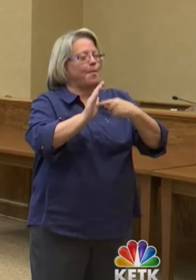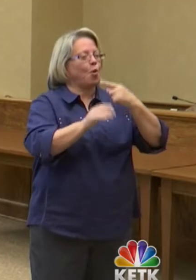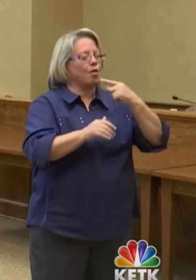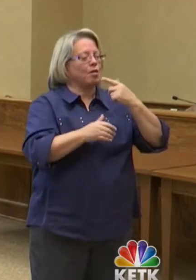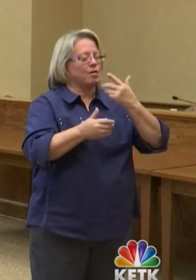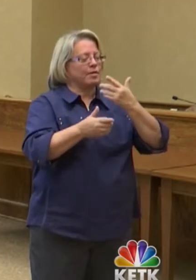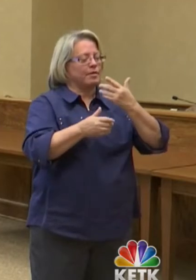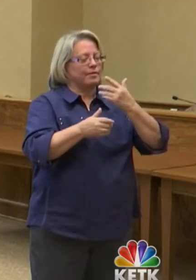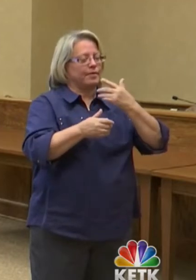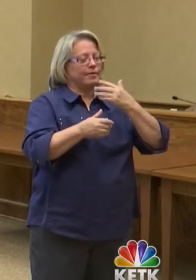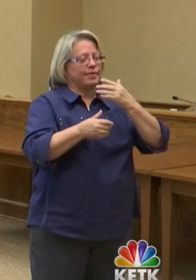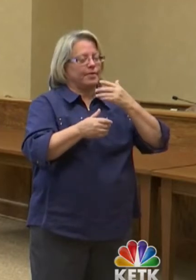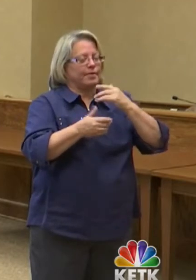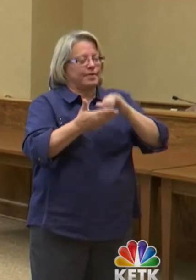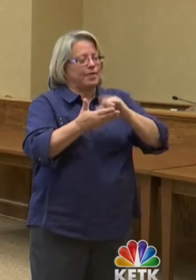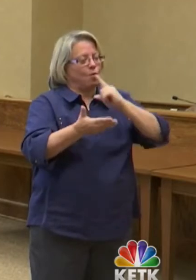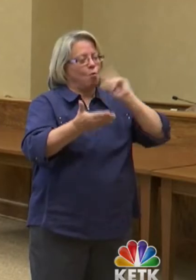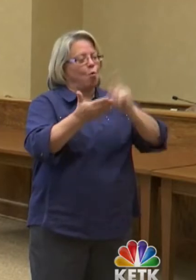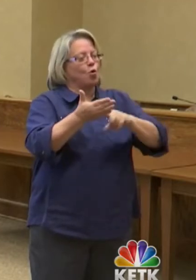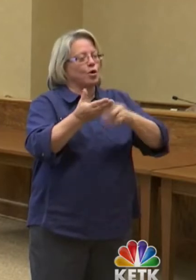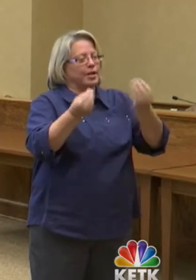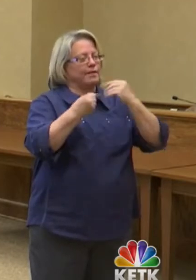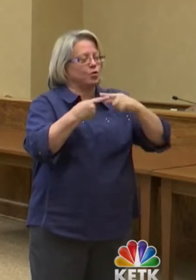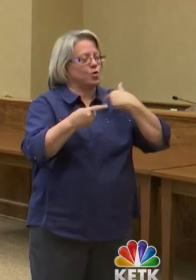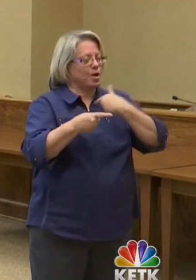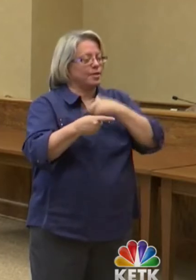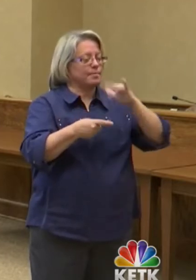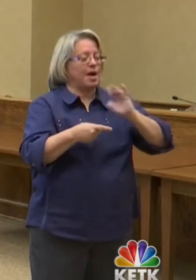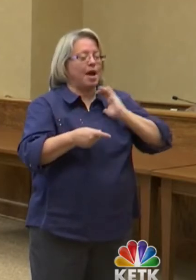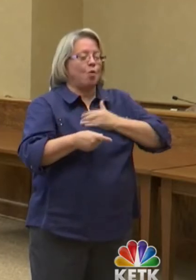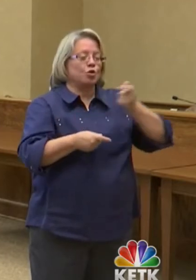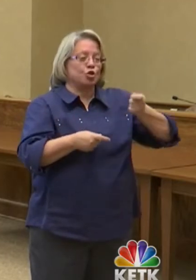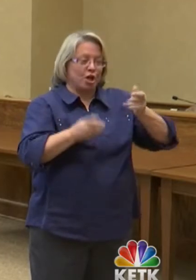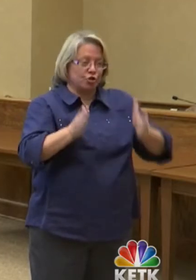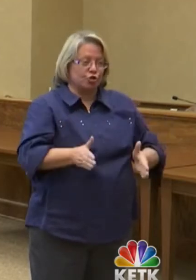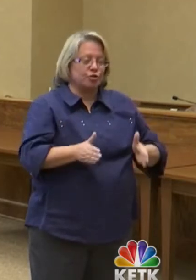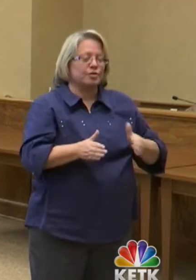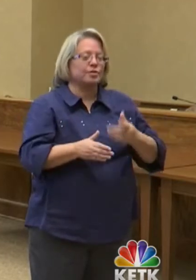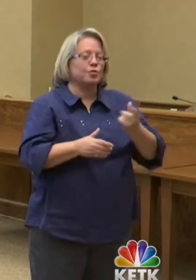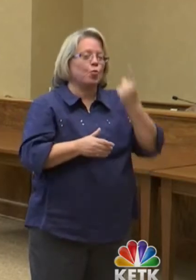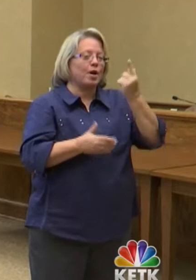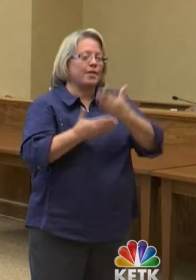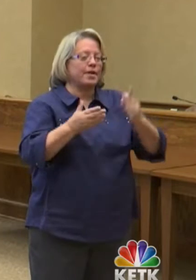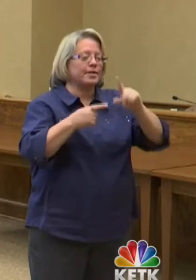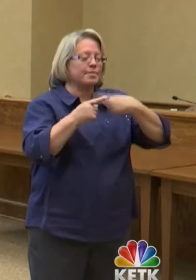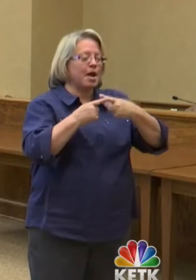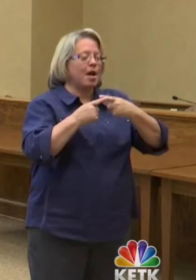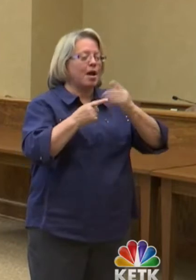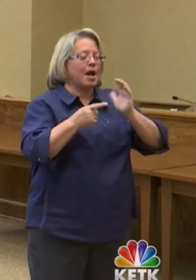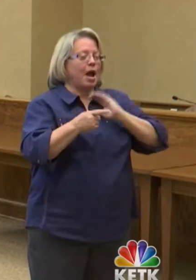OUR COMMUNITY AS A WHOLE. ALSO I THINK WE HAVE A GREAT OPPORTUNITY TO SET AN EXAMPLE